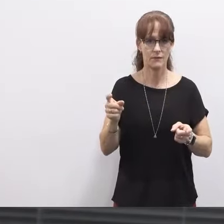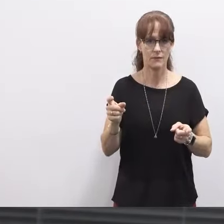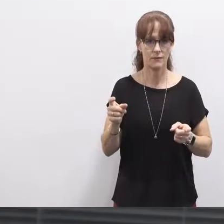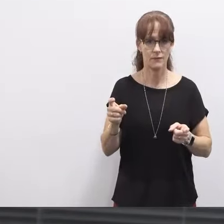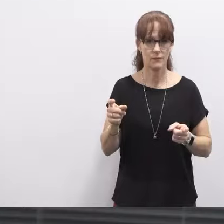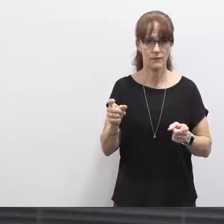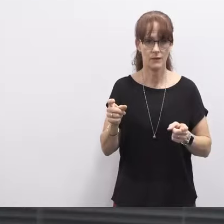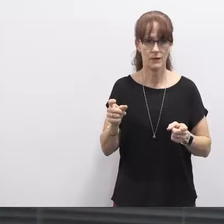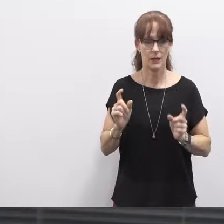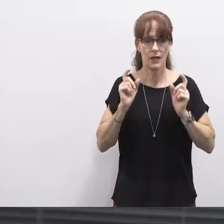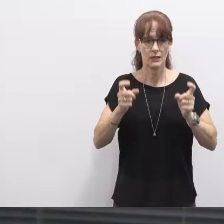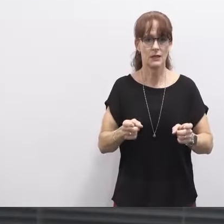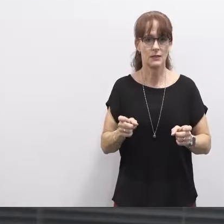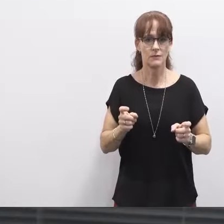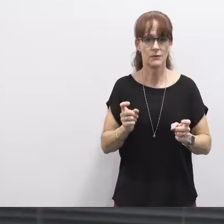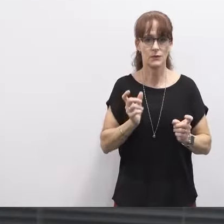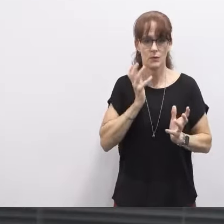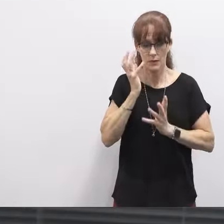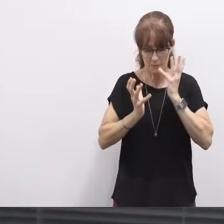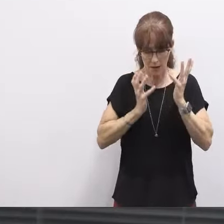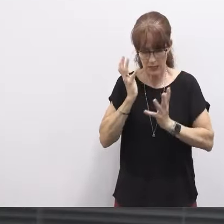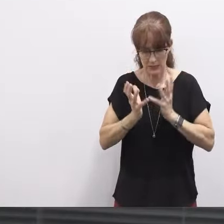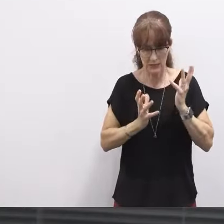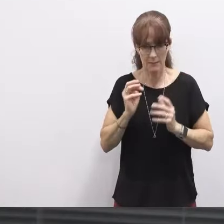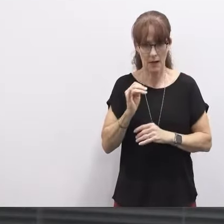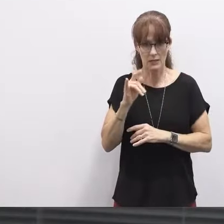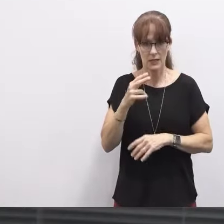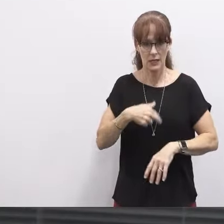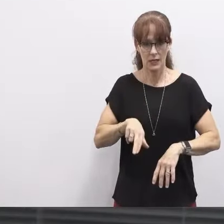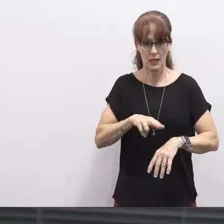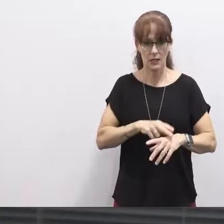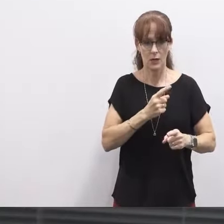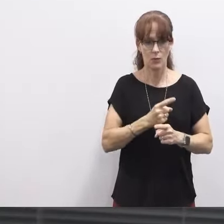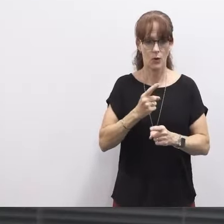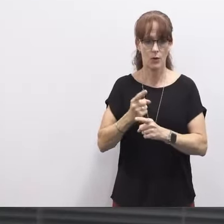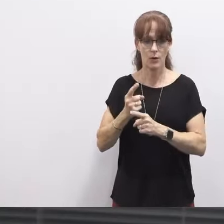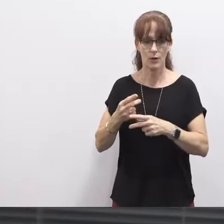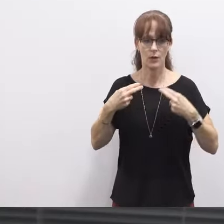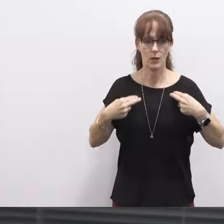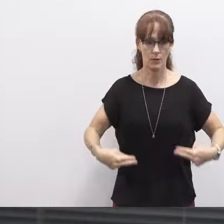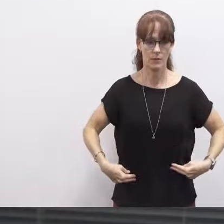and contributes to the modesty that is natural and appropriate in human beings.